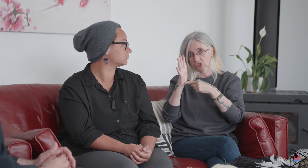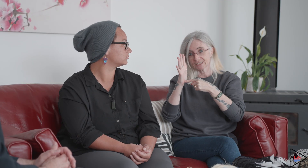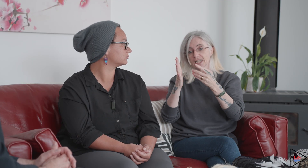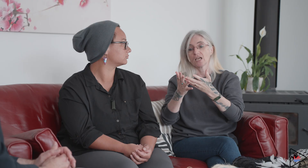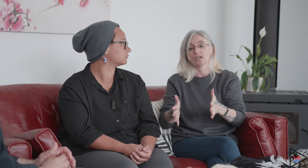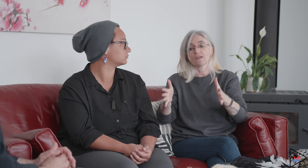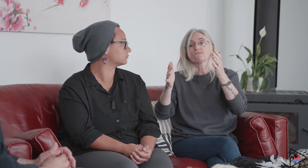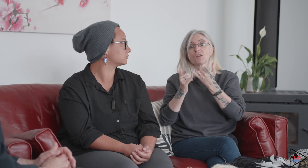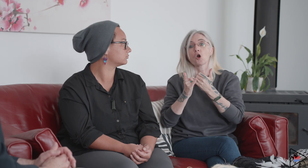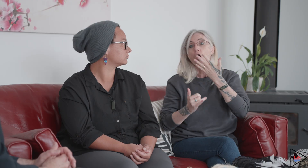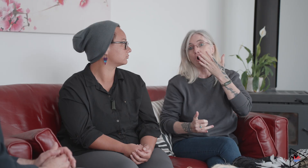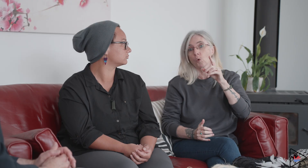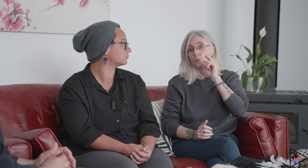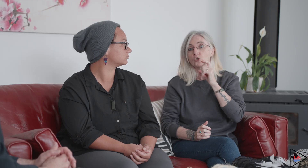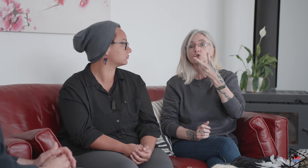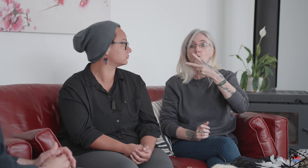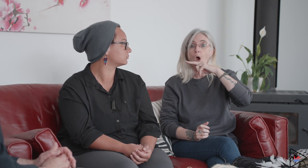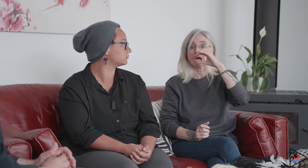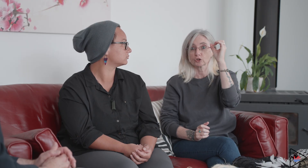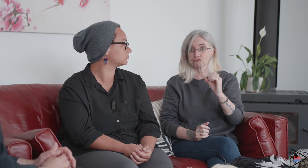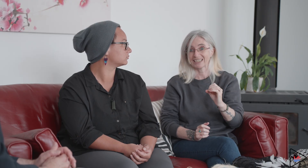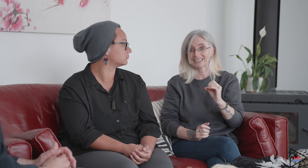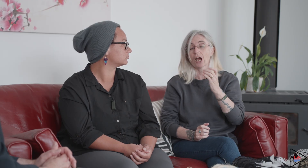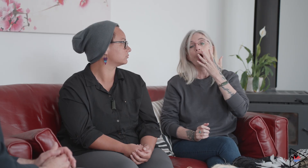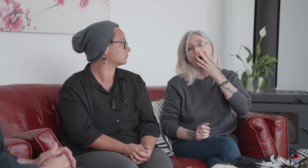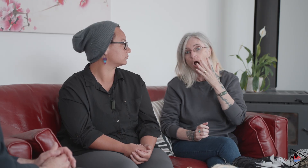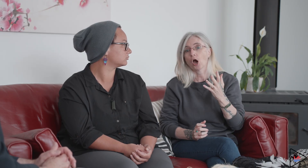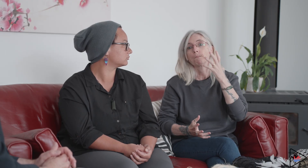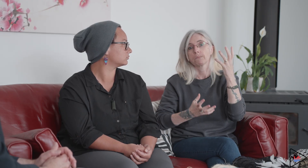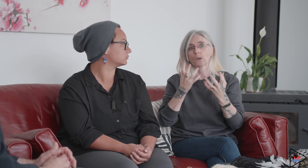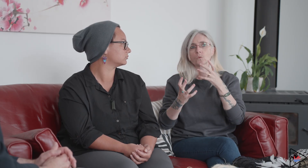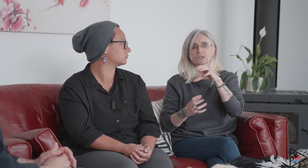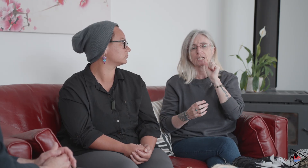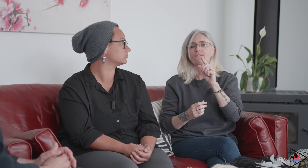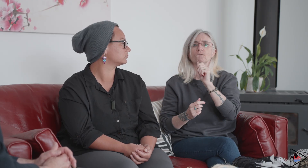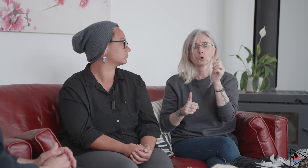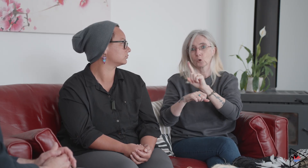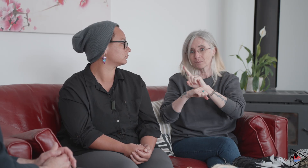put those leaves into a pot of very hot water, you know, you're looking at 200°, boiling water,